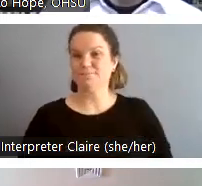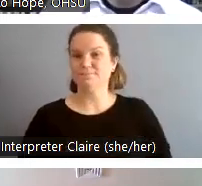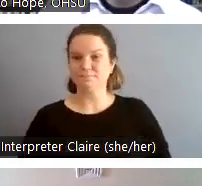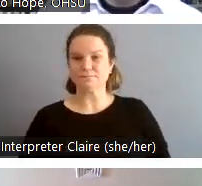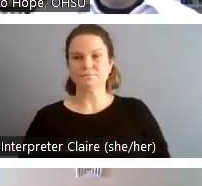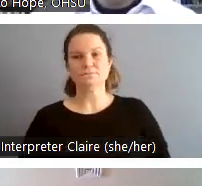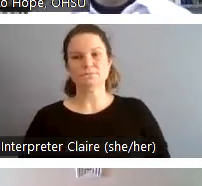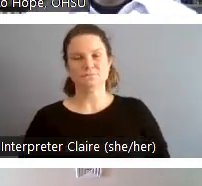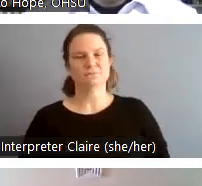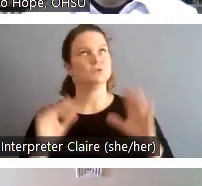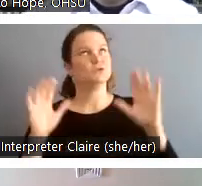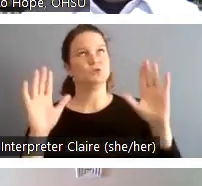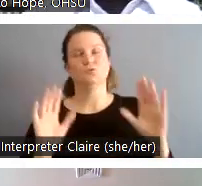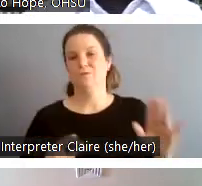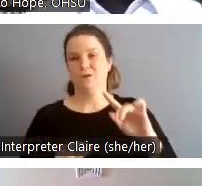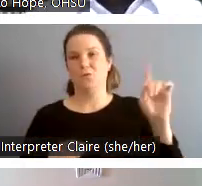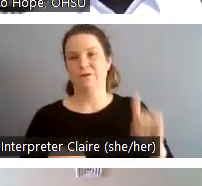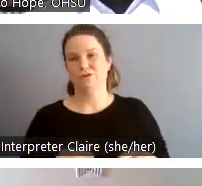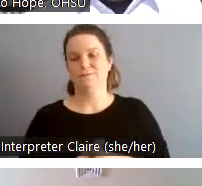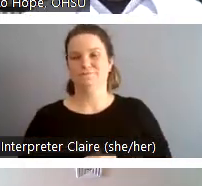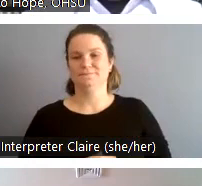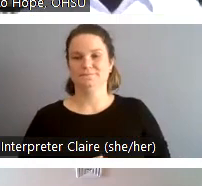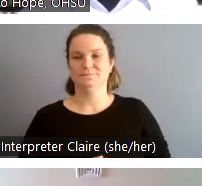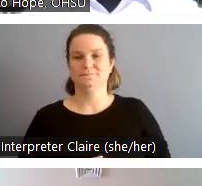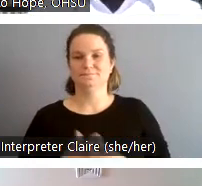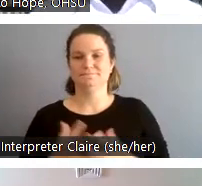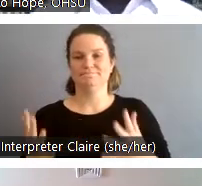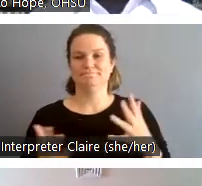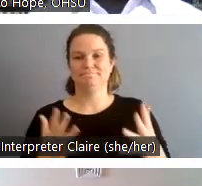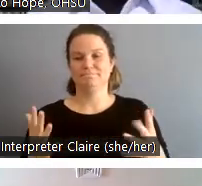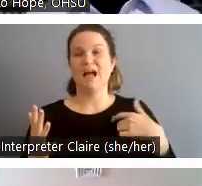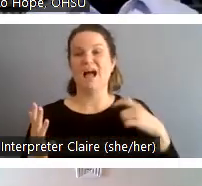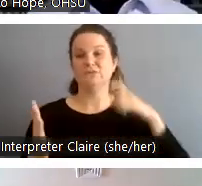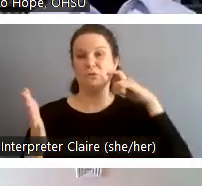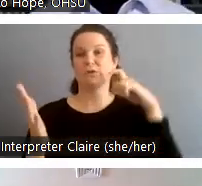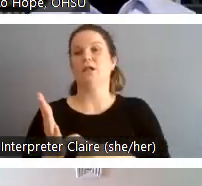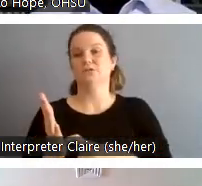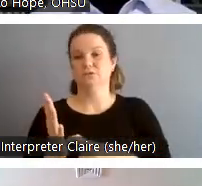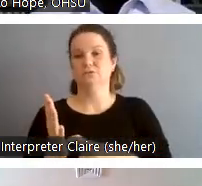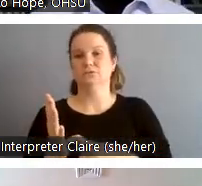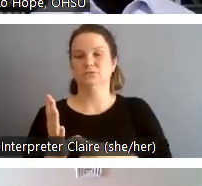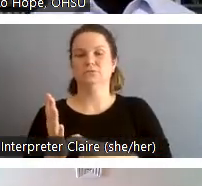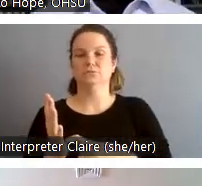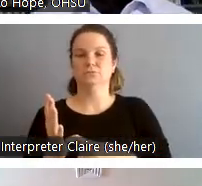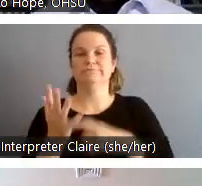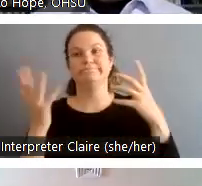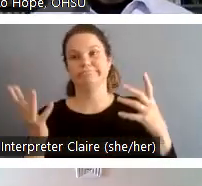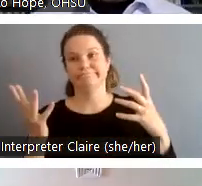Such a great question. Um, and I have to acknowledge that